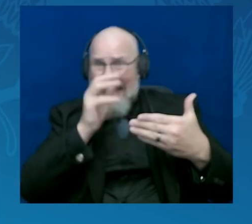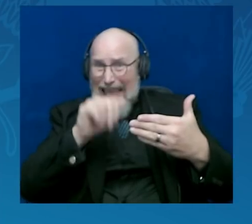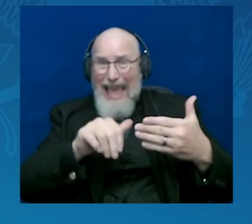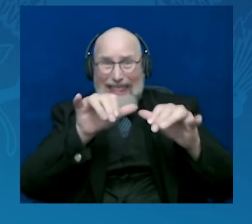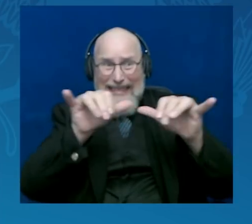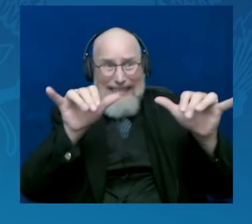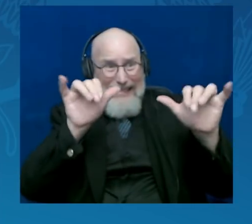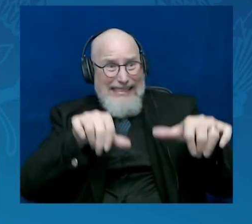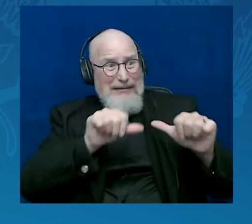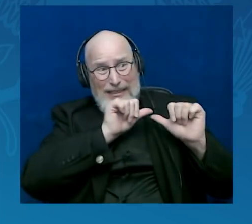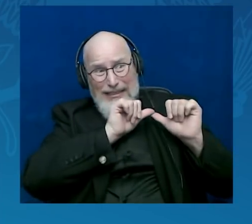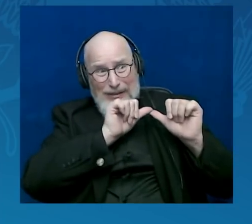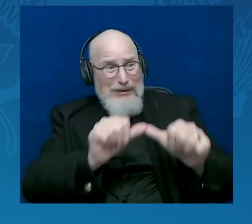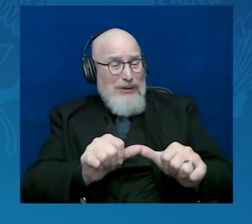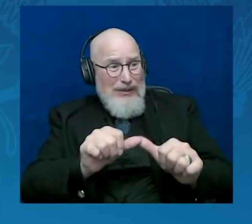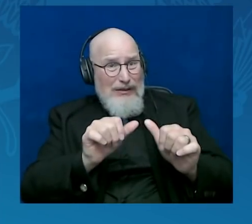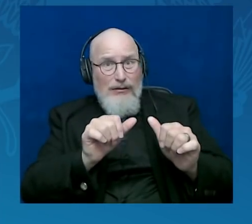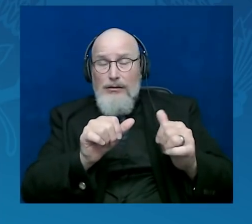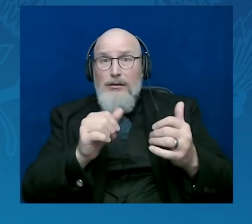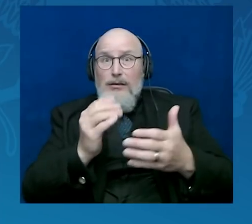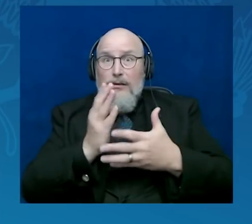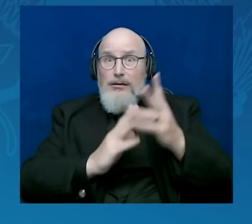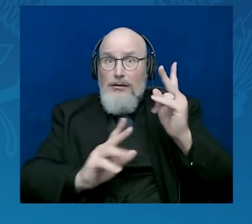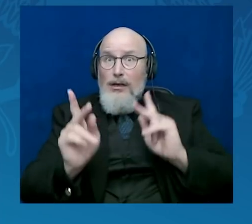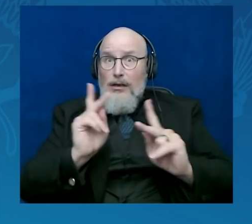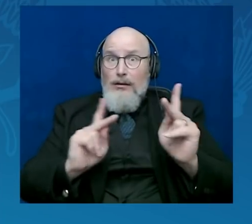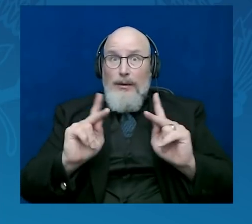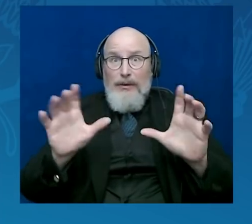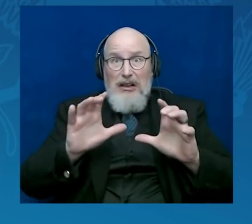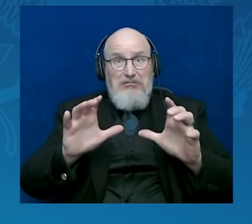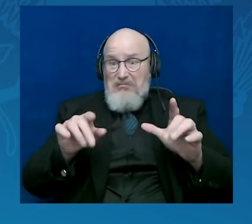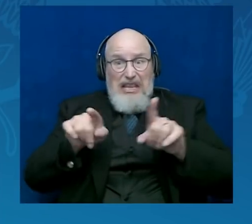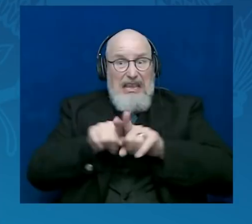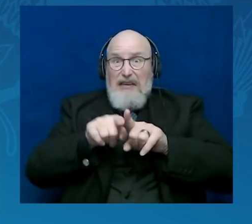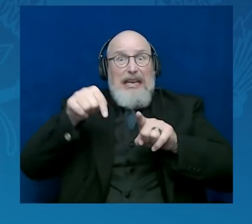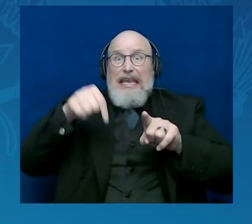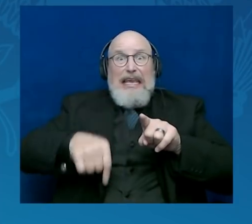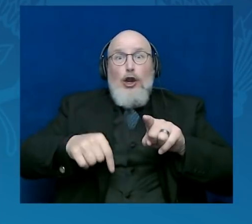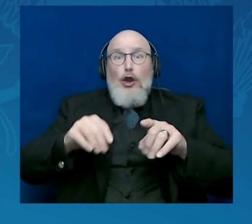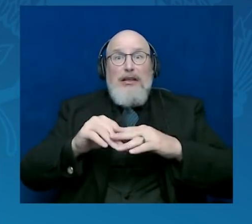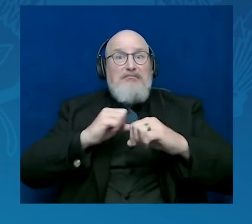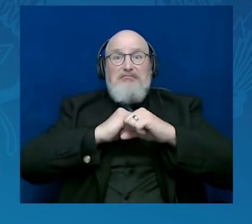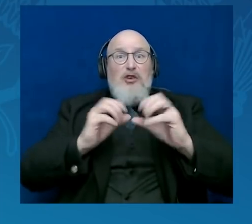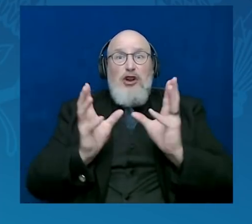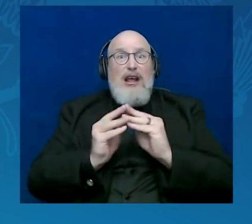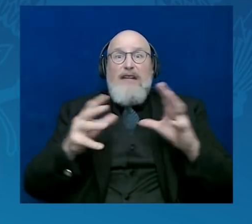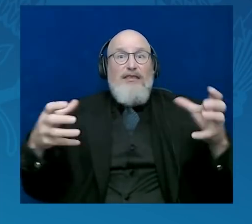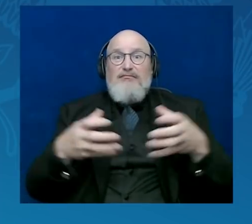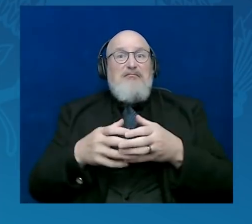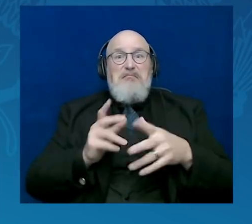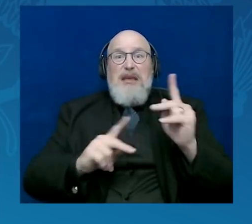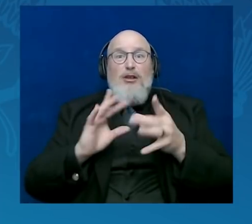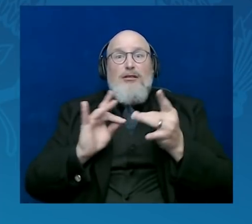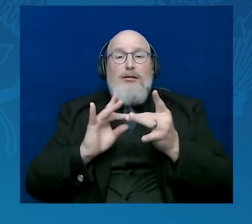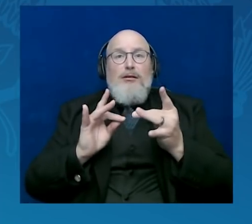Some have even done so on this very stage. Indeed, the theme of this conference two years ago